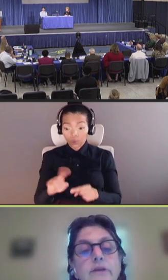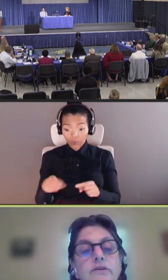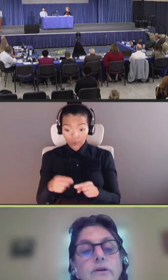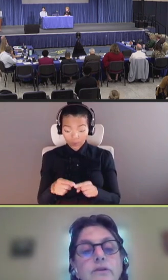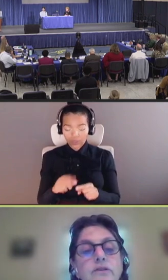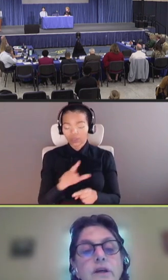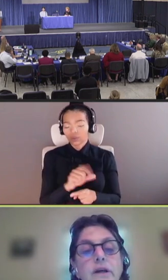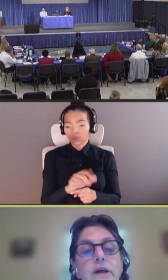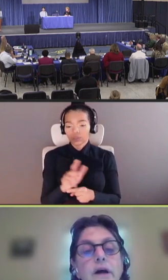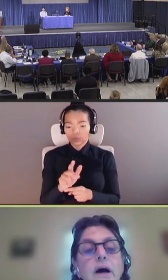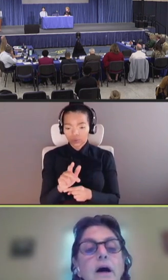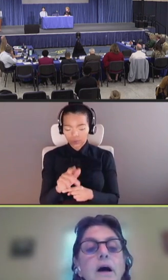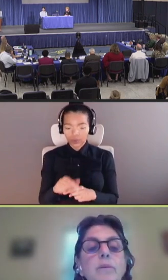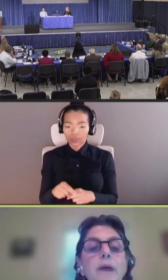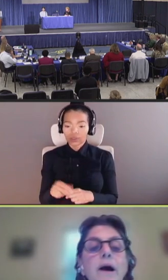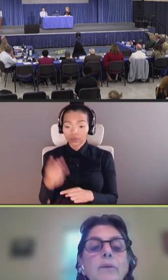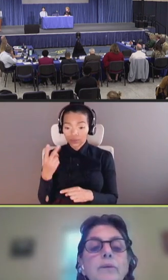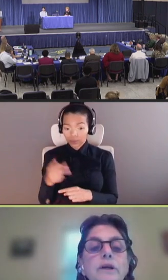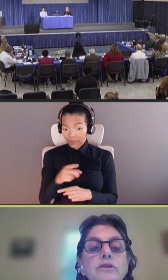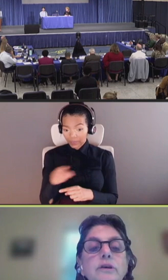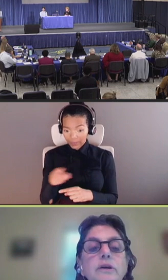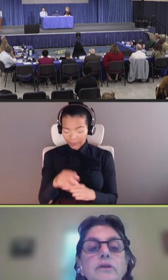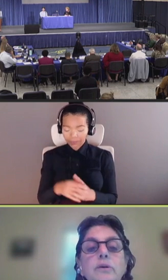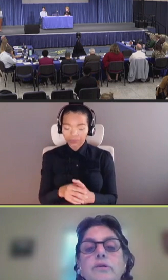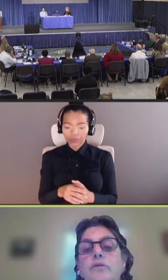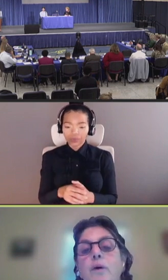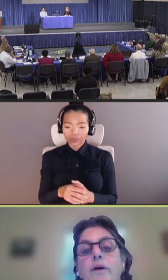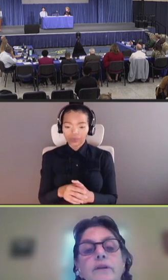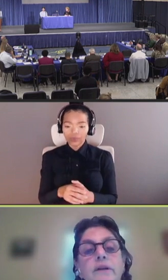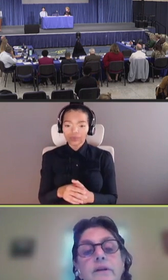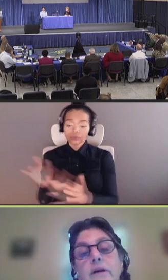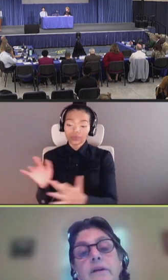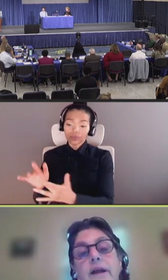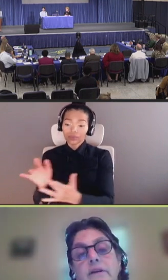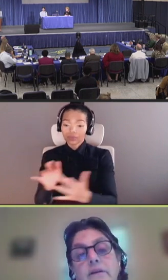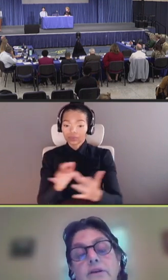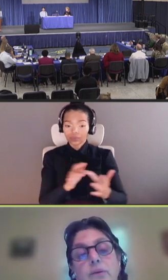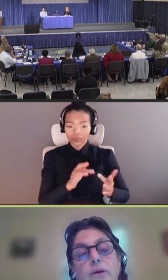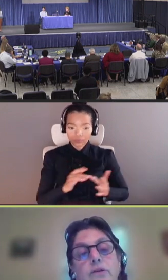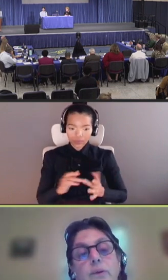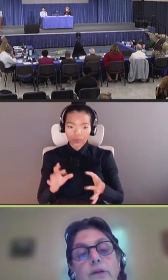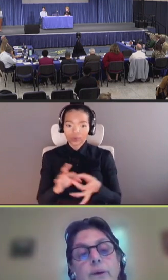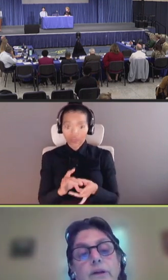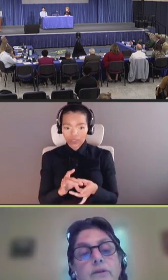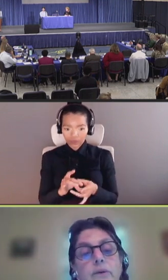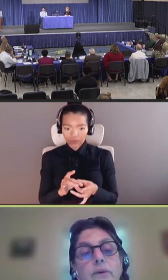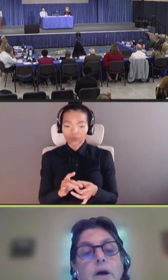you can see, outreach in terms of what the conducted activities were in 2022,